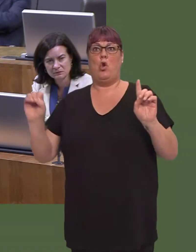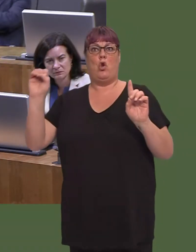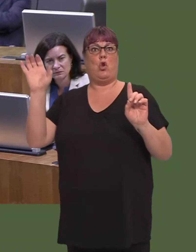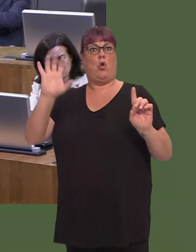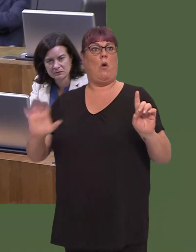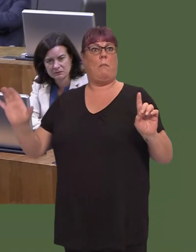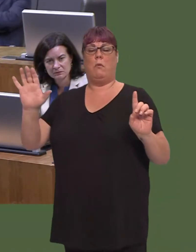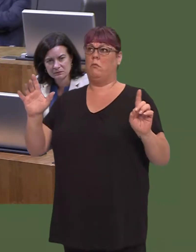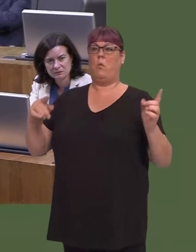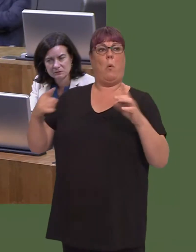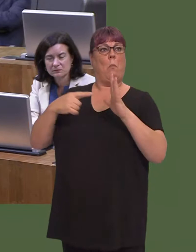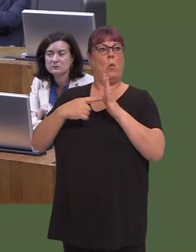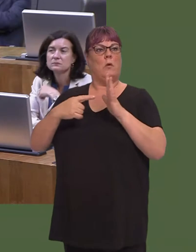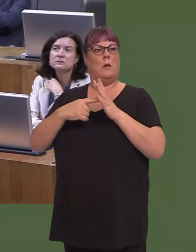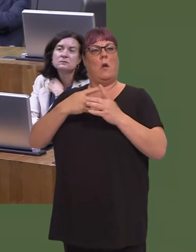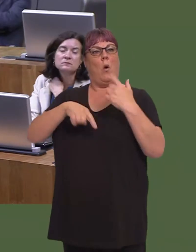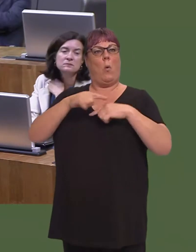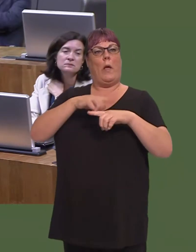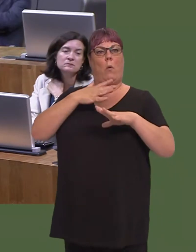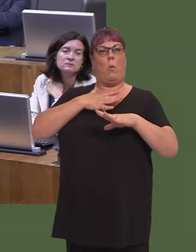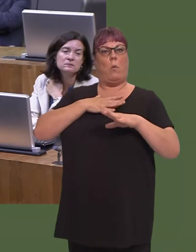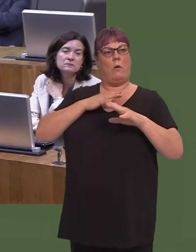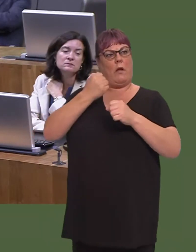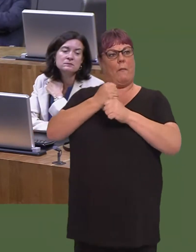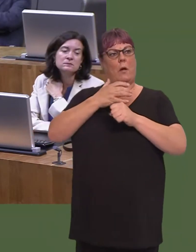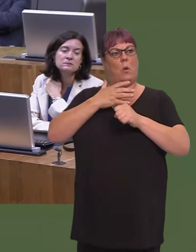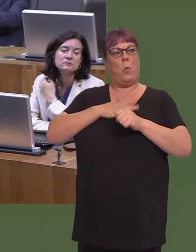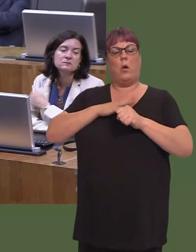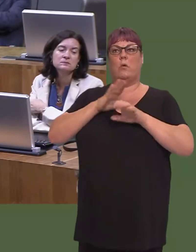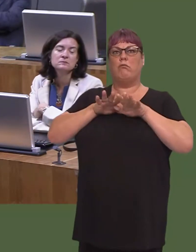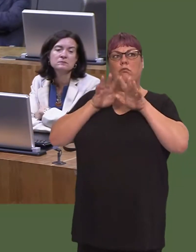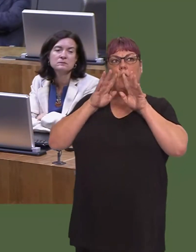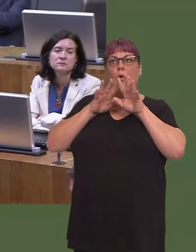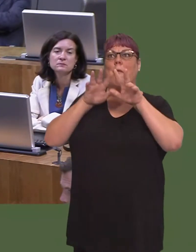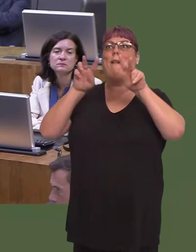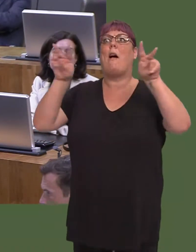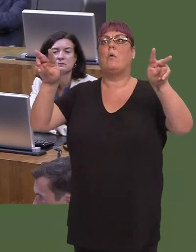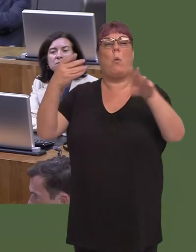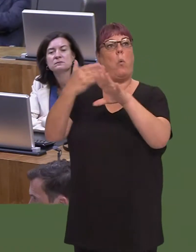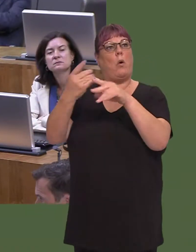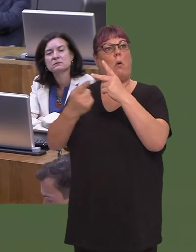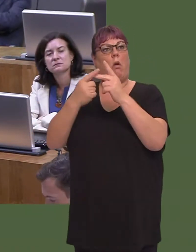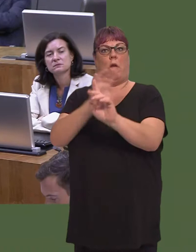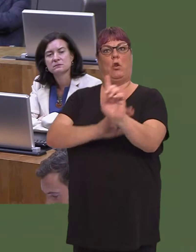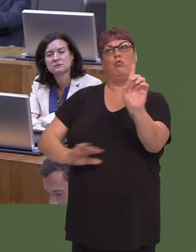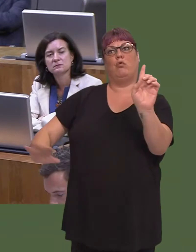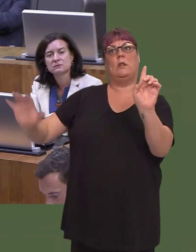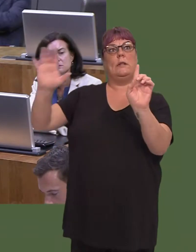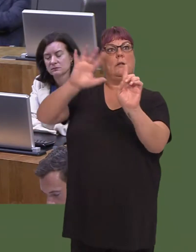welcomed by Tata Steel, Swansea itself, and Coastal Housing, and I'm sure you welcome it as well, but it shows that the city deal is levering interest from other parties in